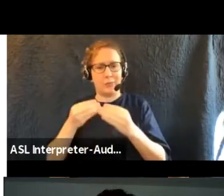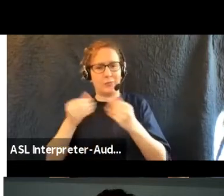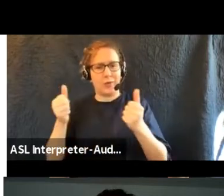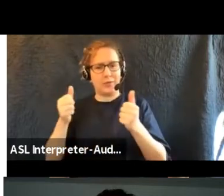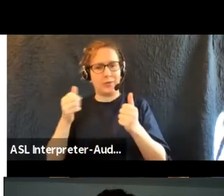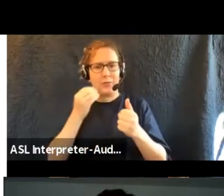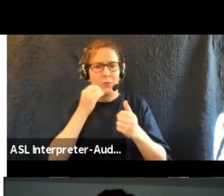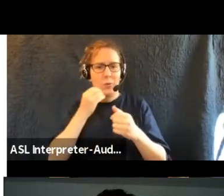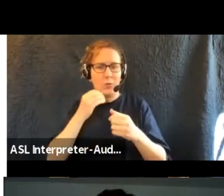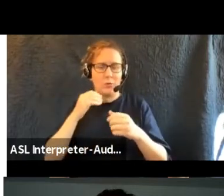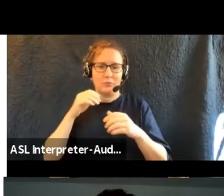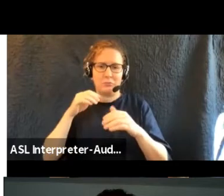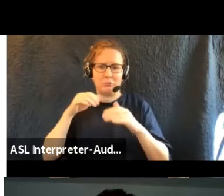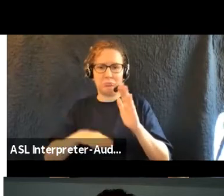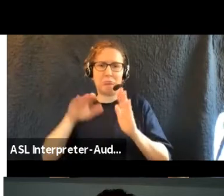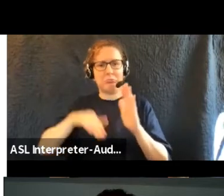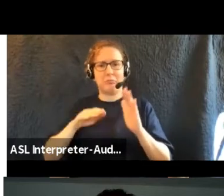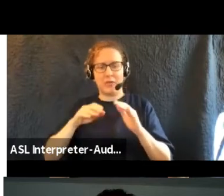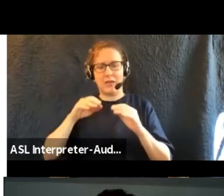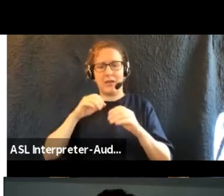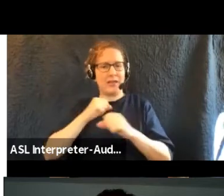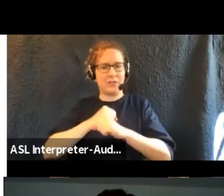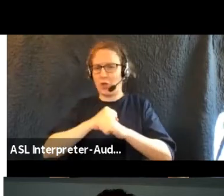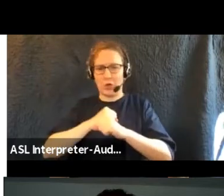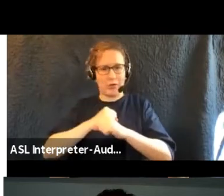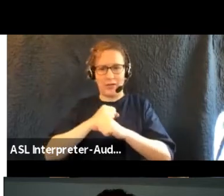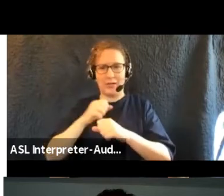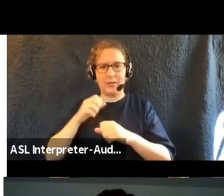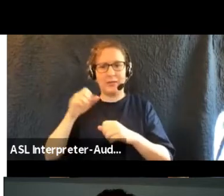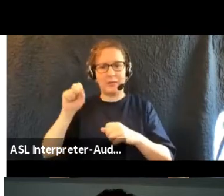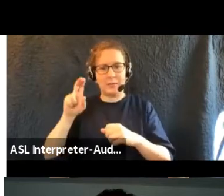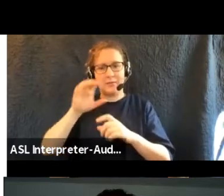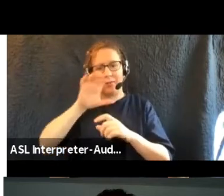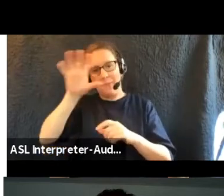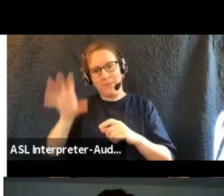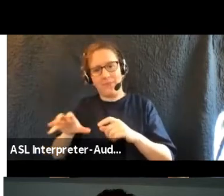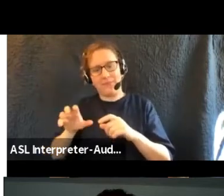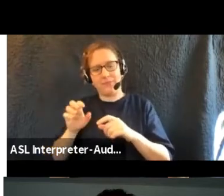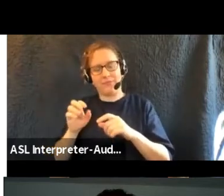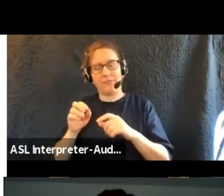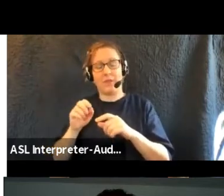Africa, and sometimes the different types of graphics that they're providing are not